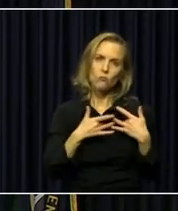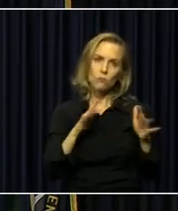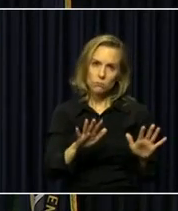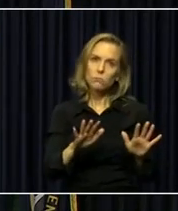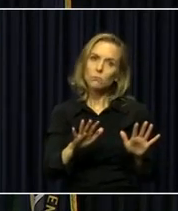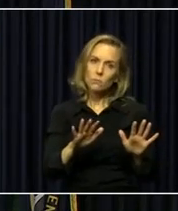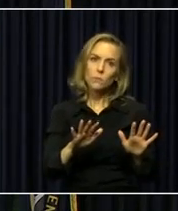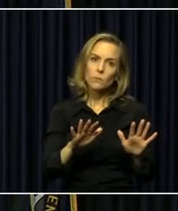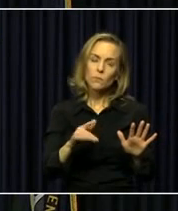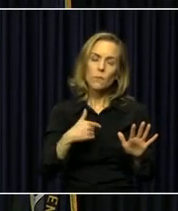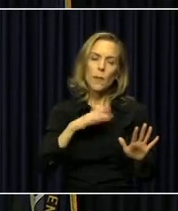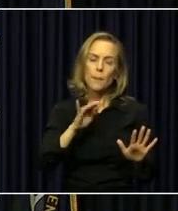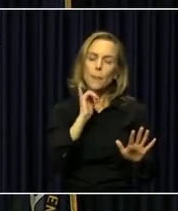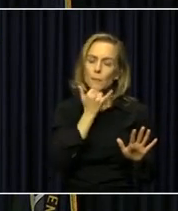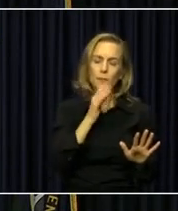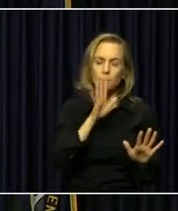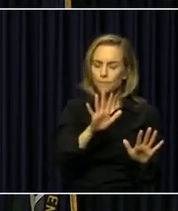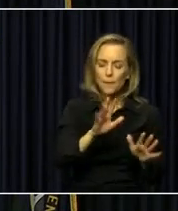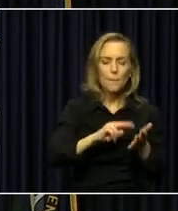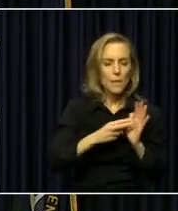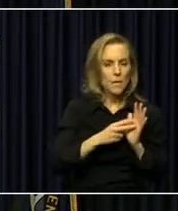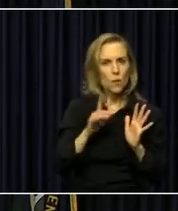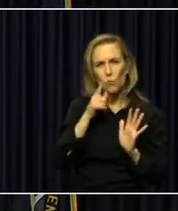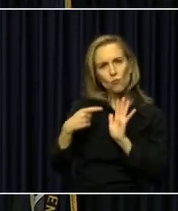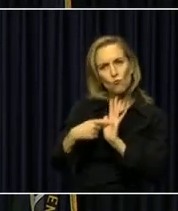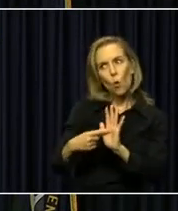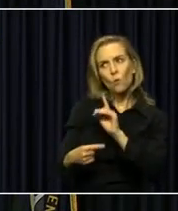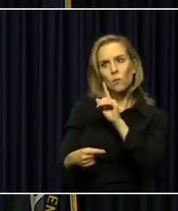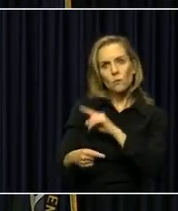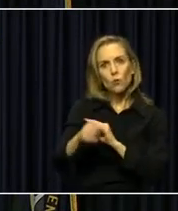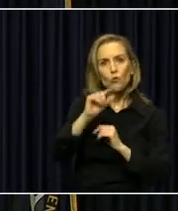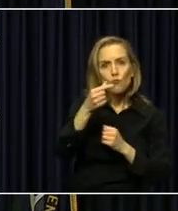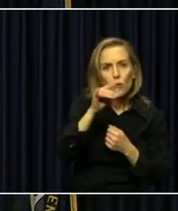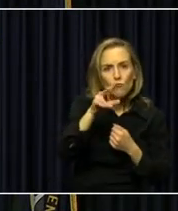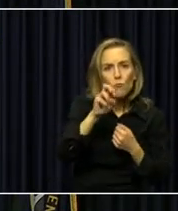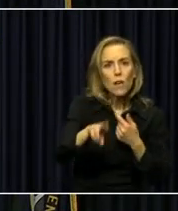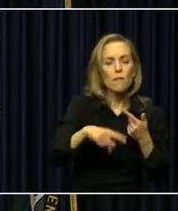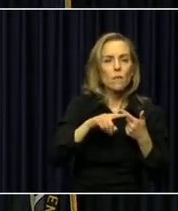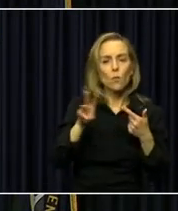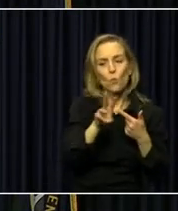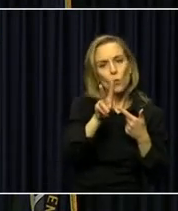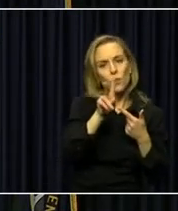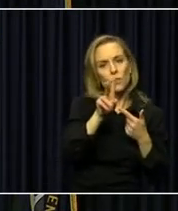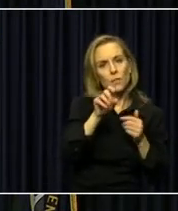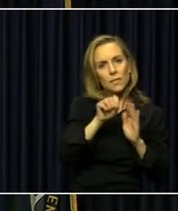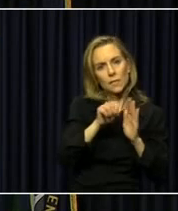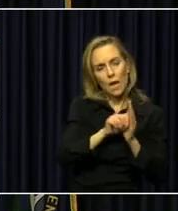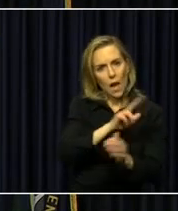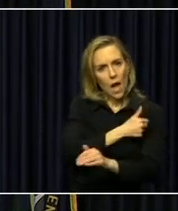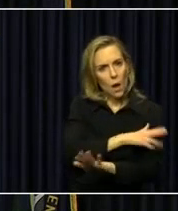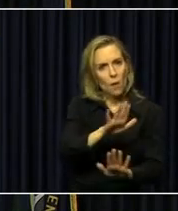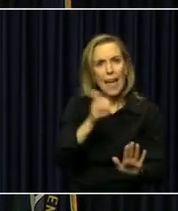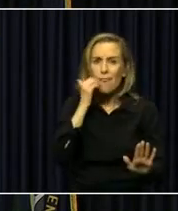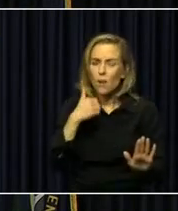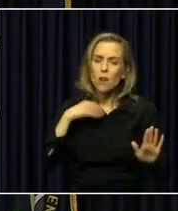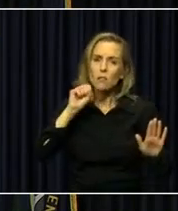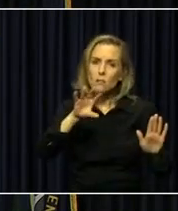THAT THIS IS PERSONAL. ONE OF THE DEATHS REPORTED WAS A FRIEND OF MINE.